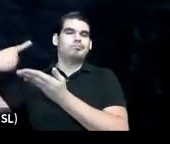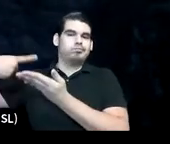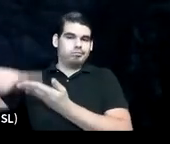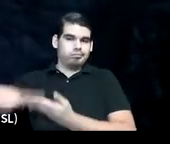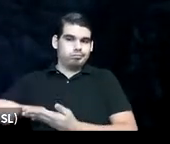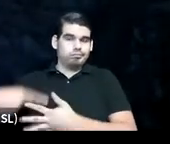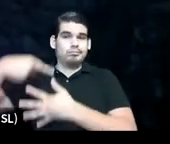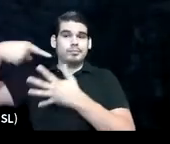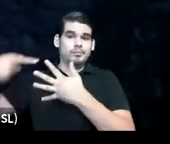Hopefully that answers your question.